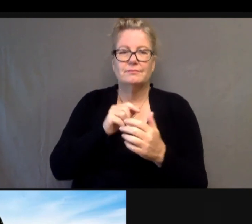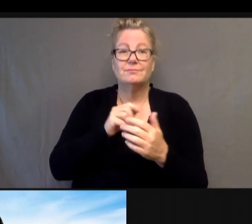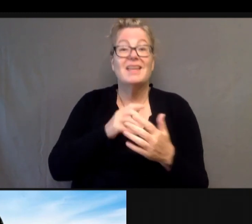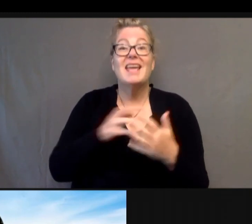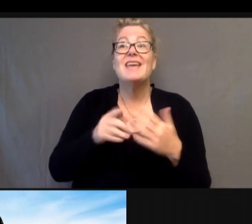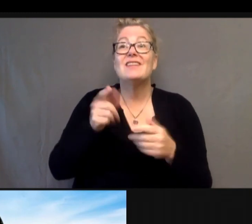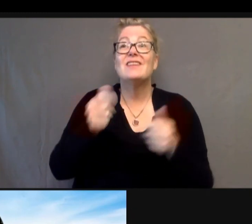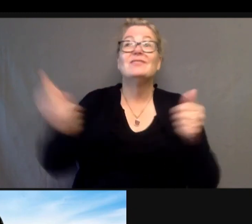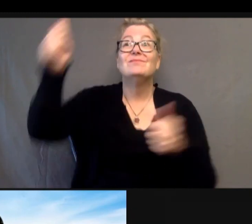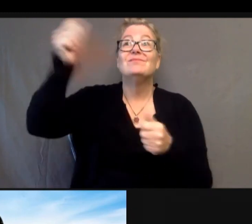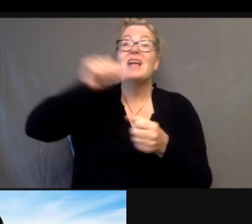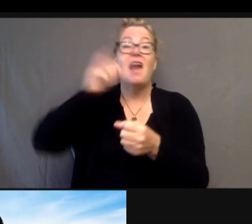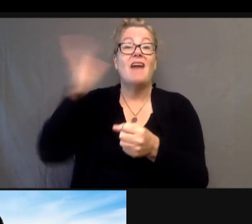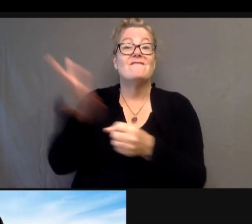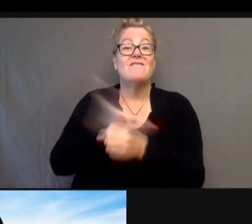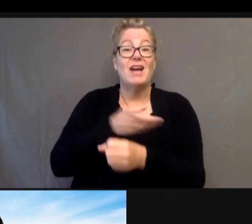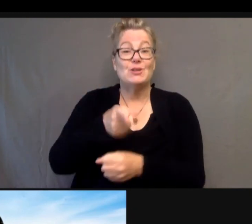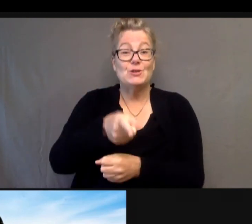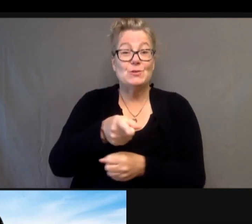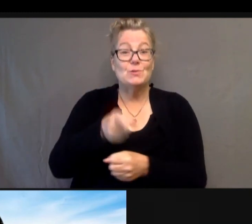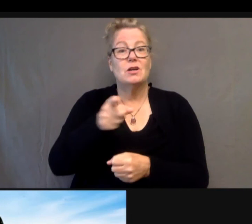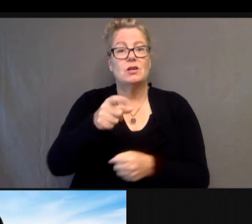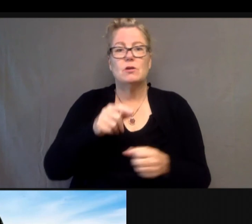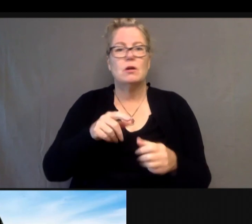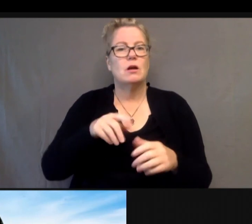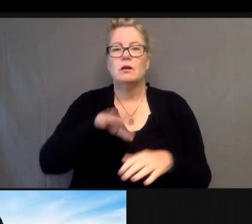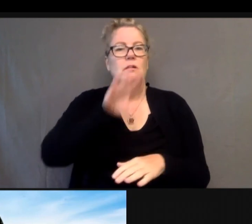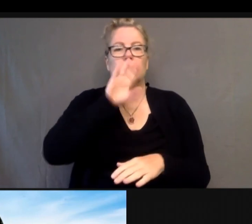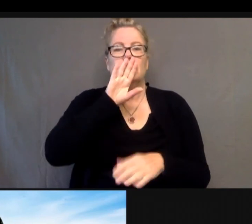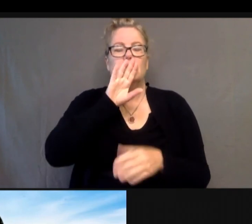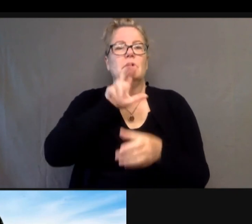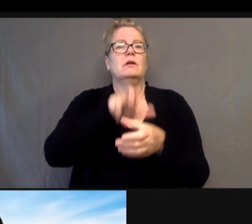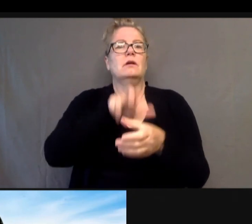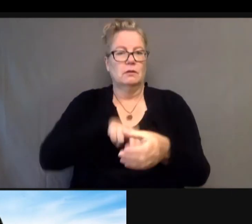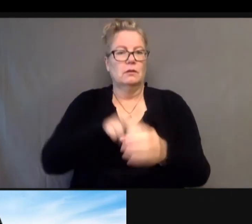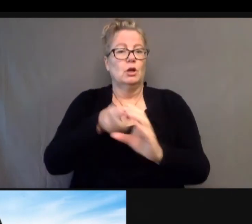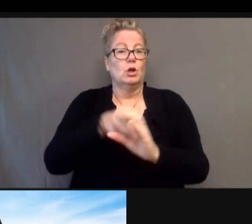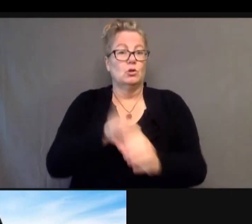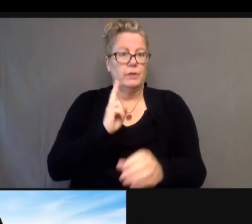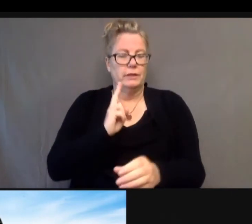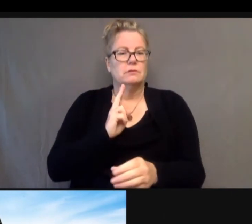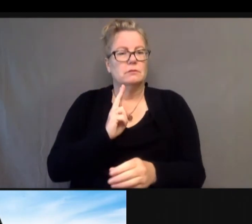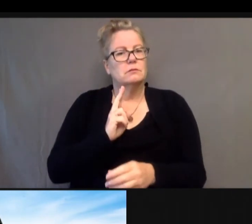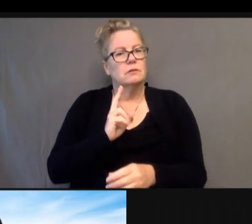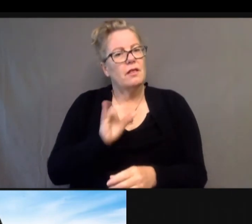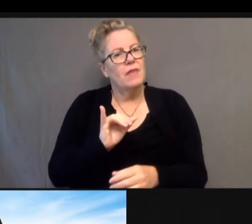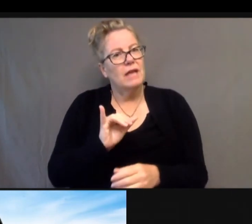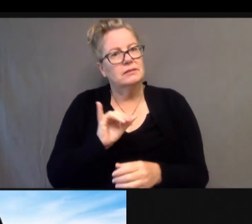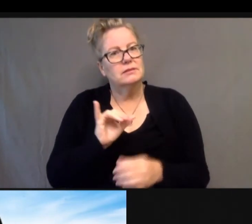your own, that's constructive dismissal. And that's a type of discrimination that's prohibited.